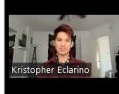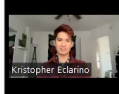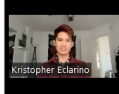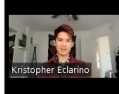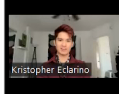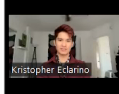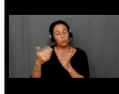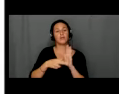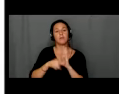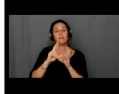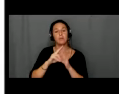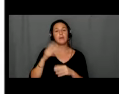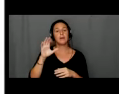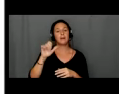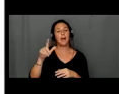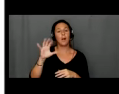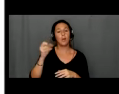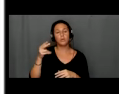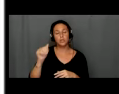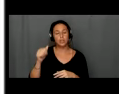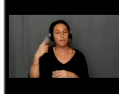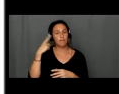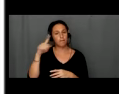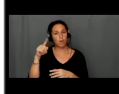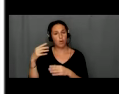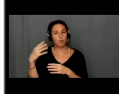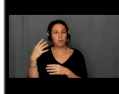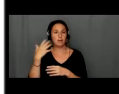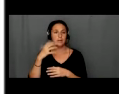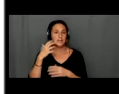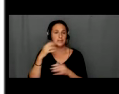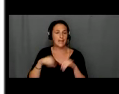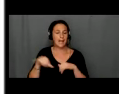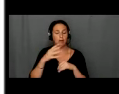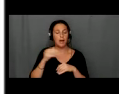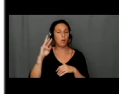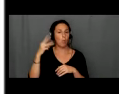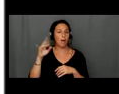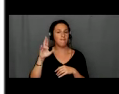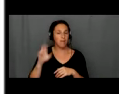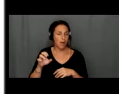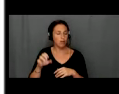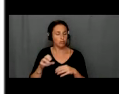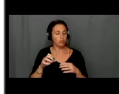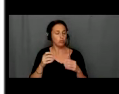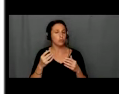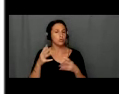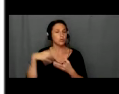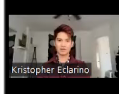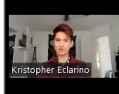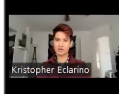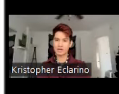standard for outdoor workers and Cal osha's, wildfire smoke standard for both outdoor and indoor workers from wildfire smoke.